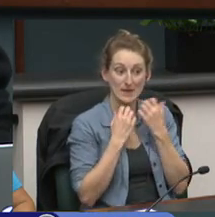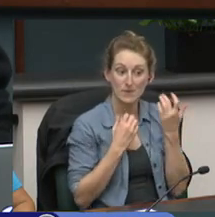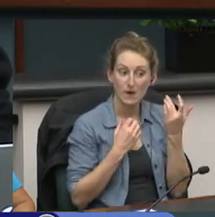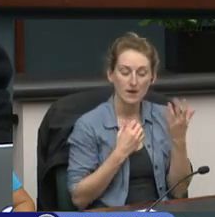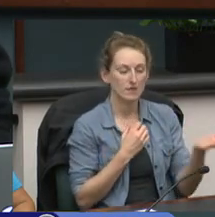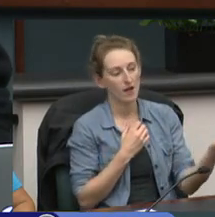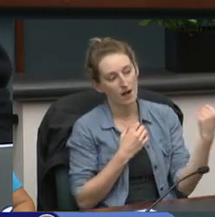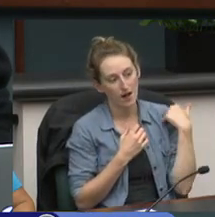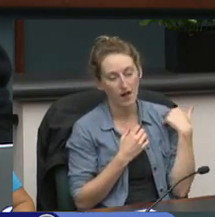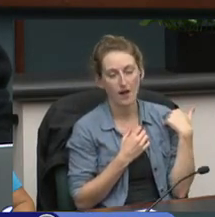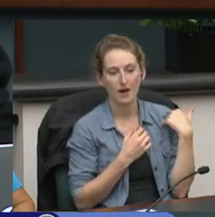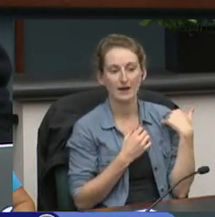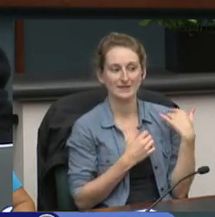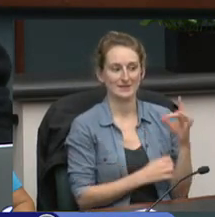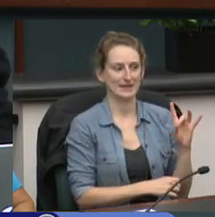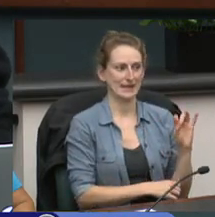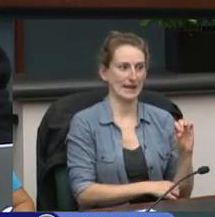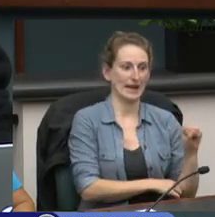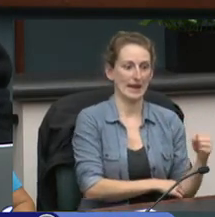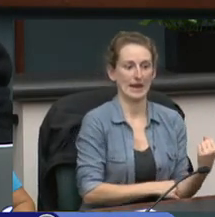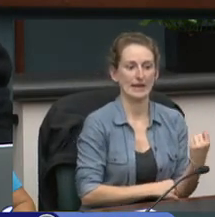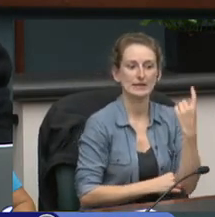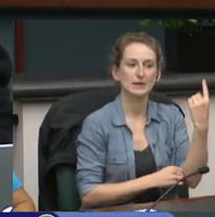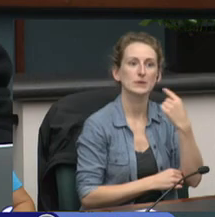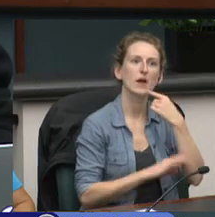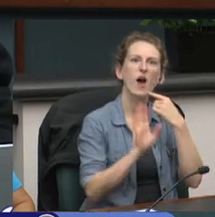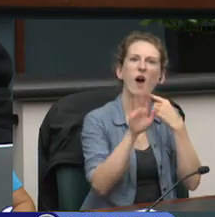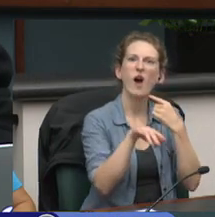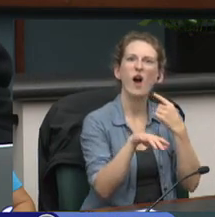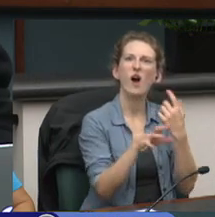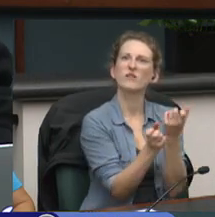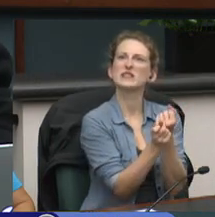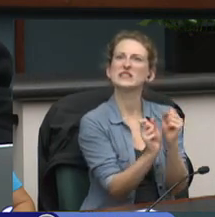somebody said let's save the courthouse the courthouse is a government building